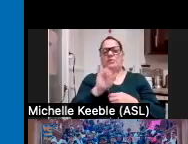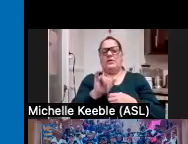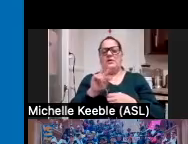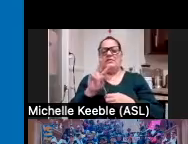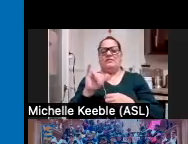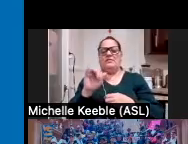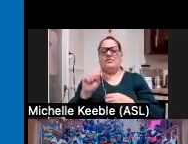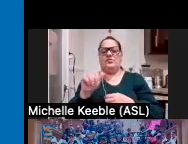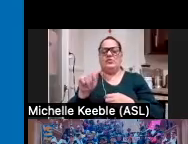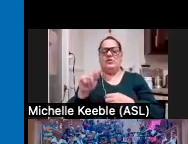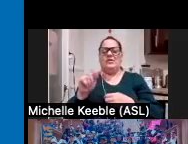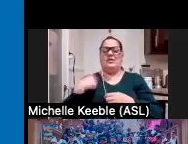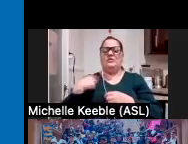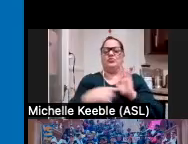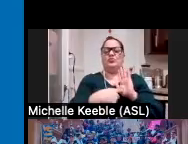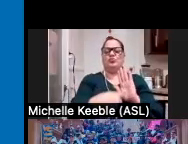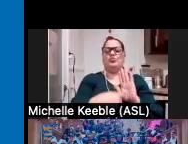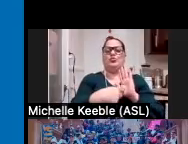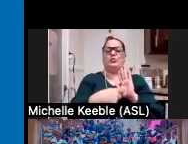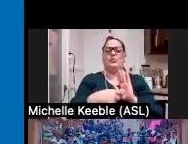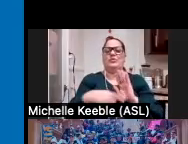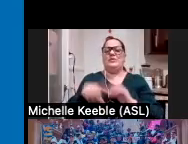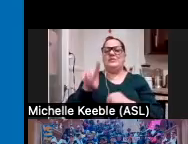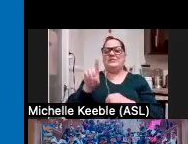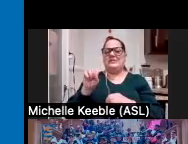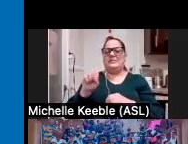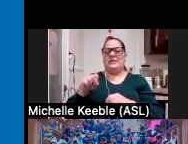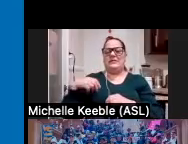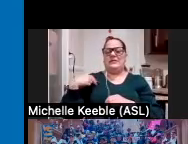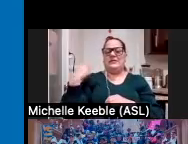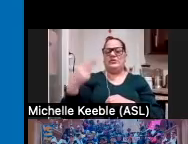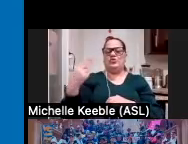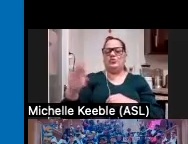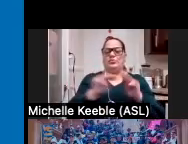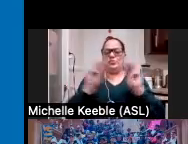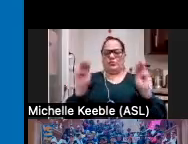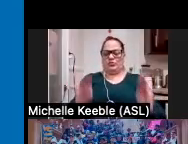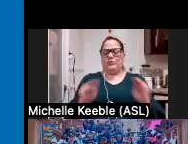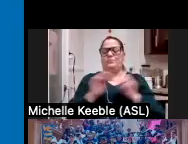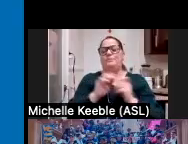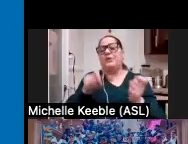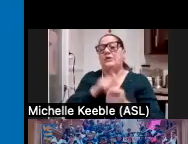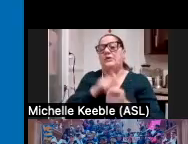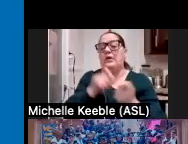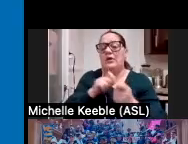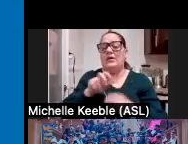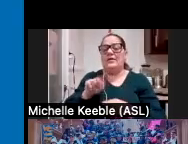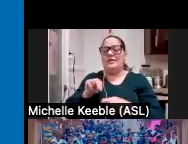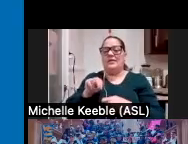Disability History. Um, I'm I'm proud to be here with Natalie in particular because she is our new